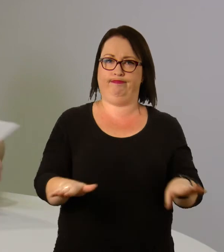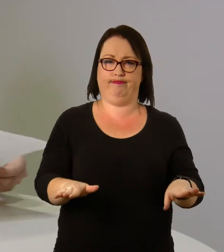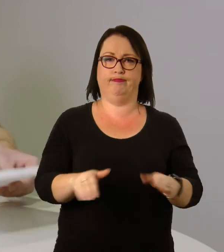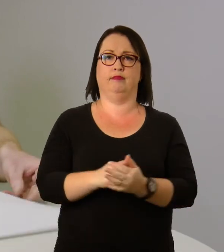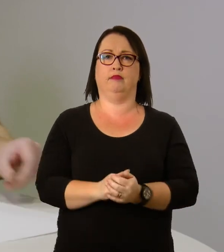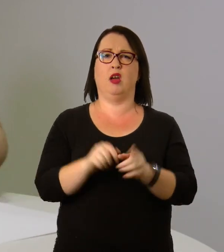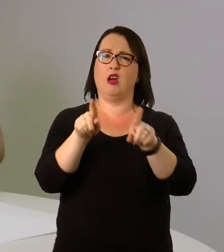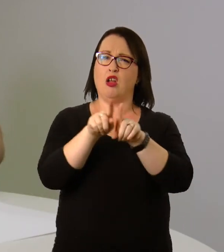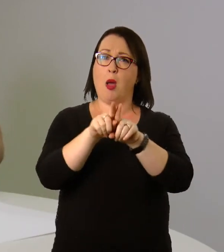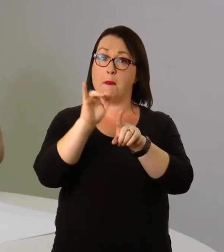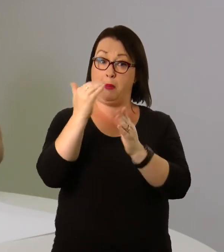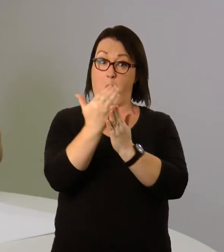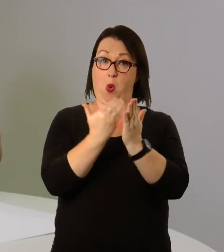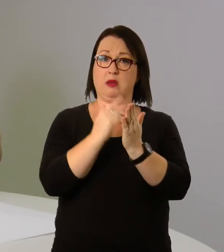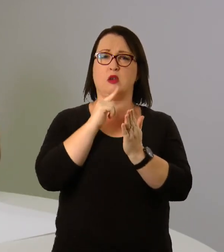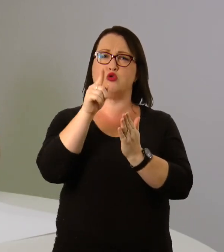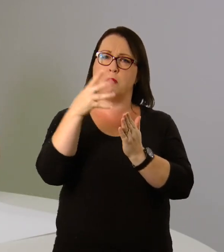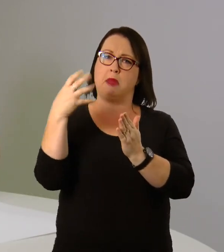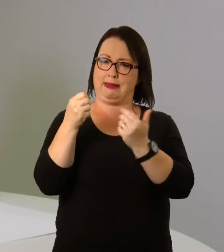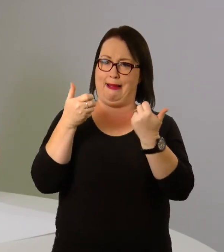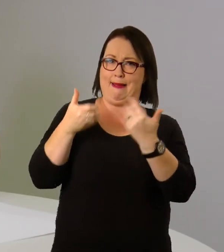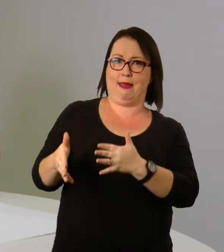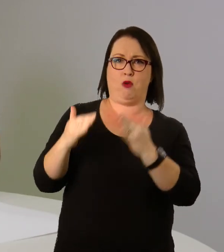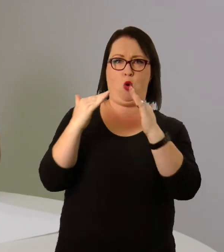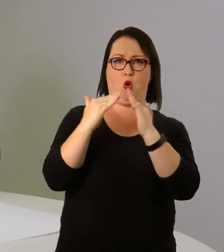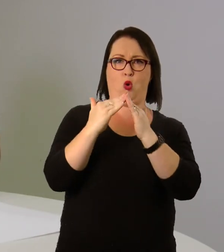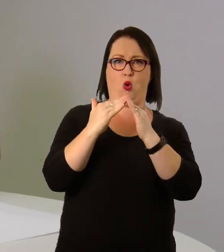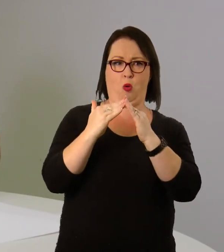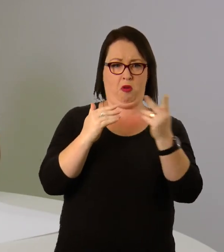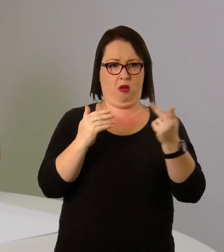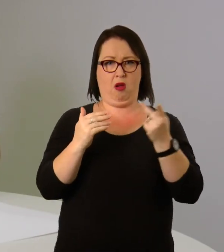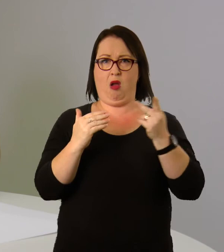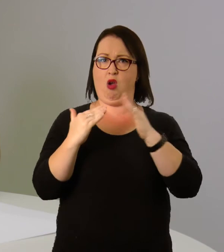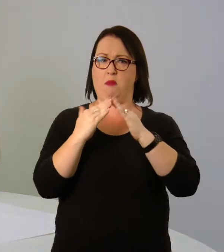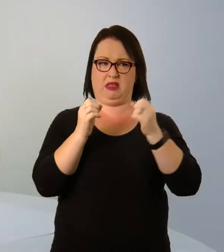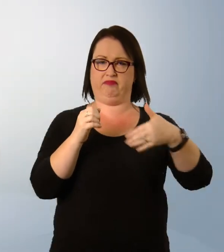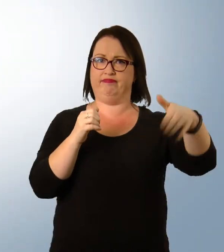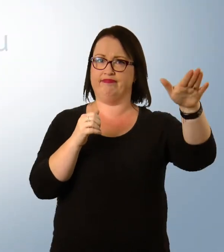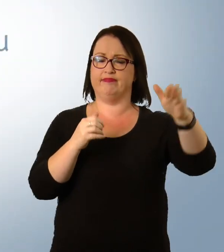example an order may require you to leave the home that you share with the aggrieved.